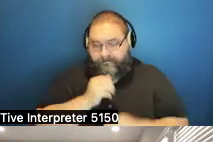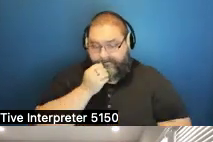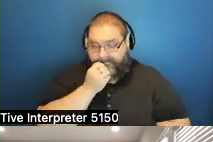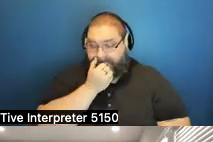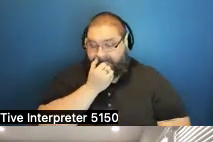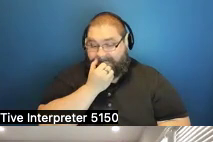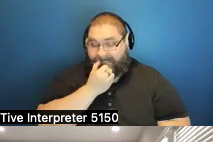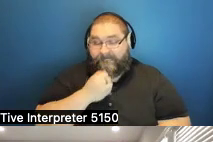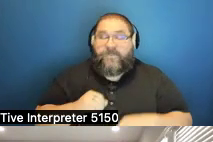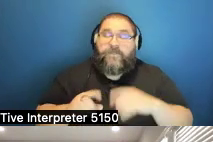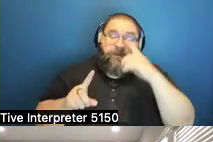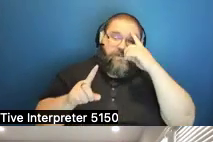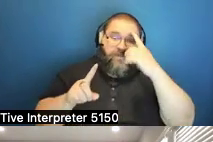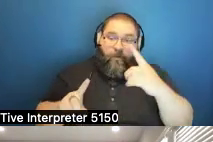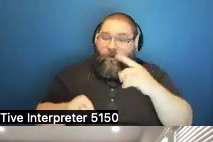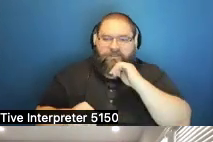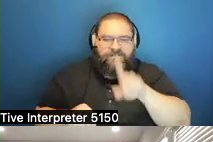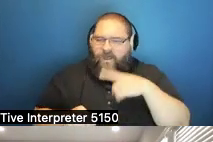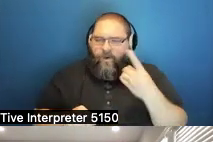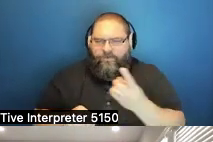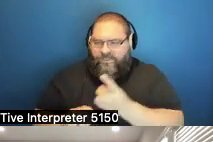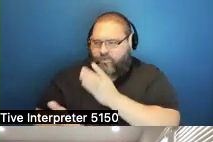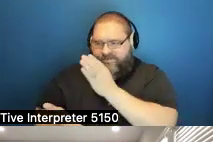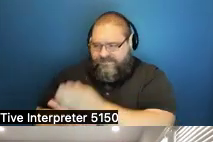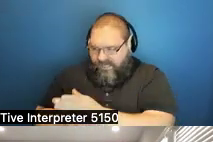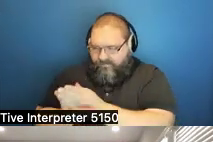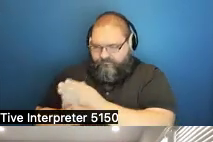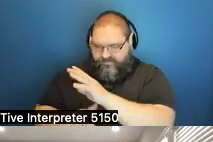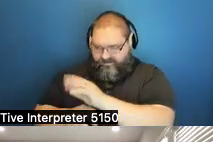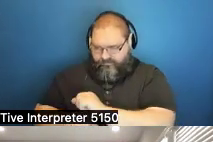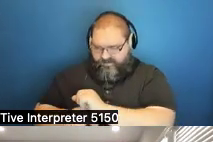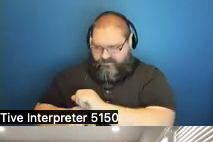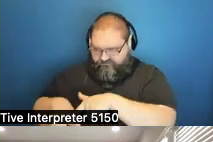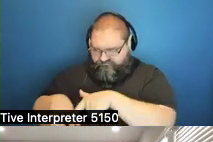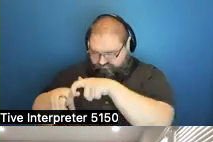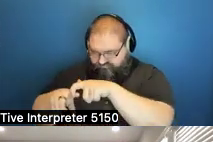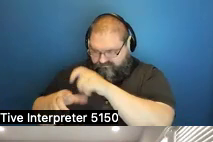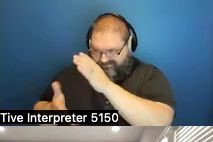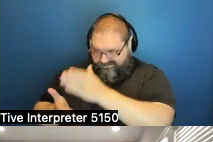only to stop the habit, 19:45:09 but also to support